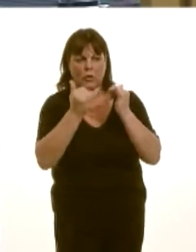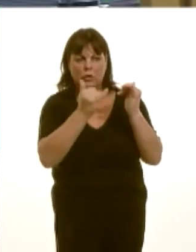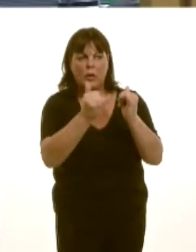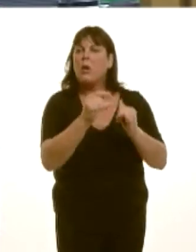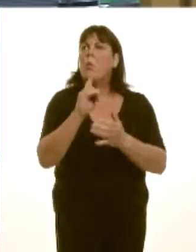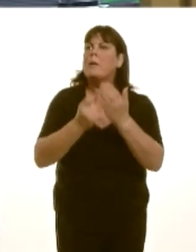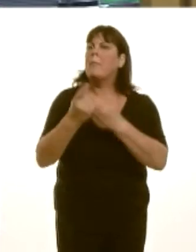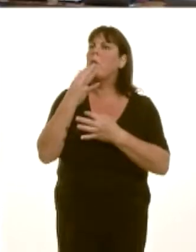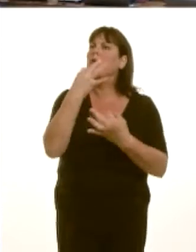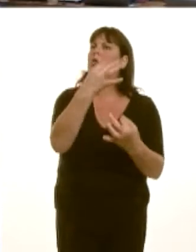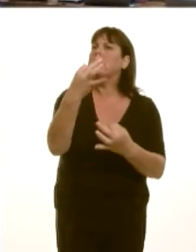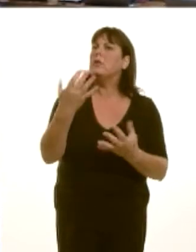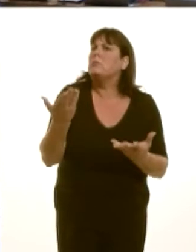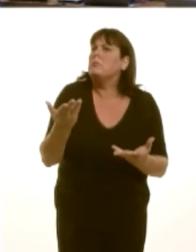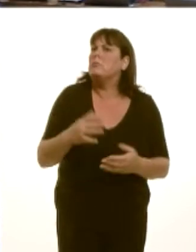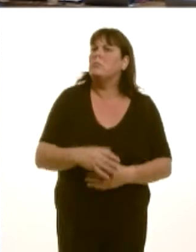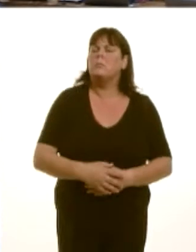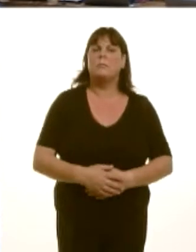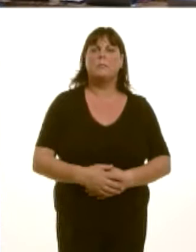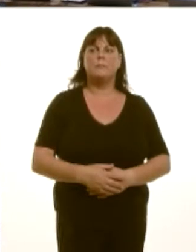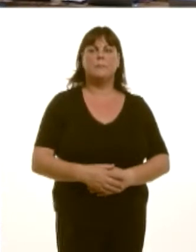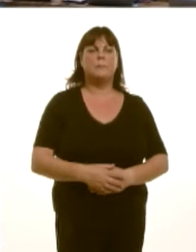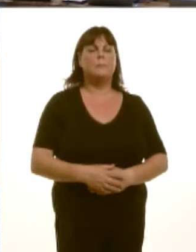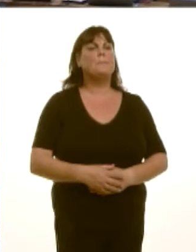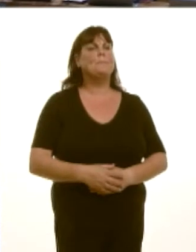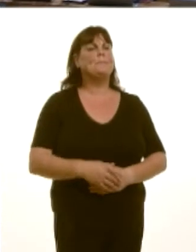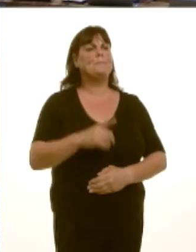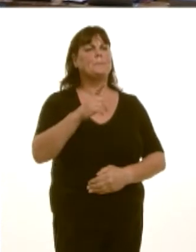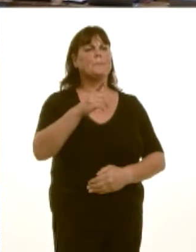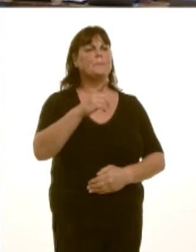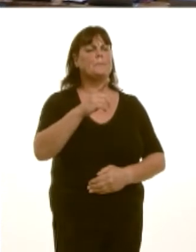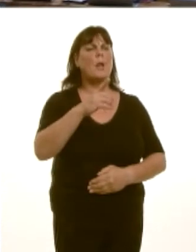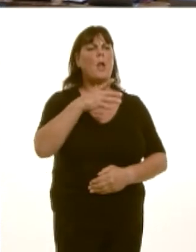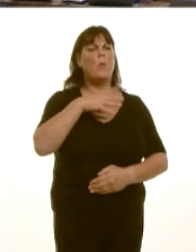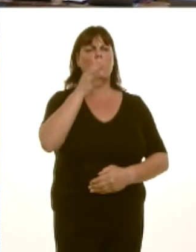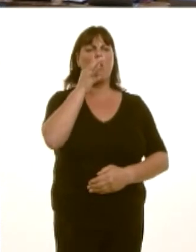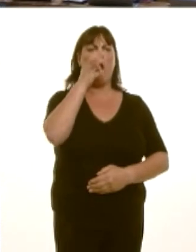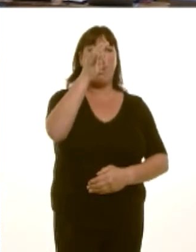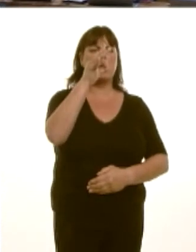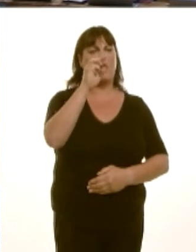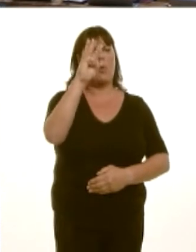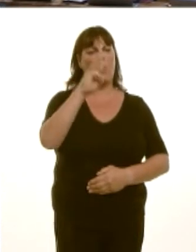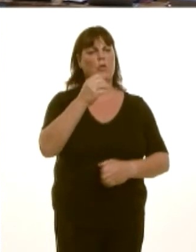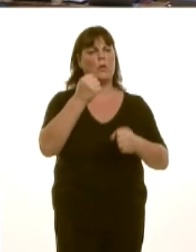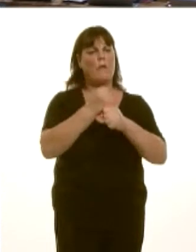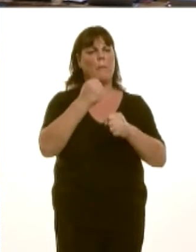Pa gamau y mae Llywodraeth Cymru yn eu cymryd i wella gwasanaethau trafnidiaeth gyhoeddus yng Nghwm Cynon?